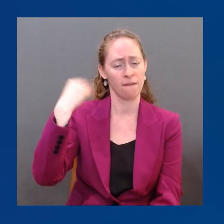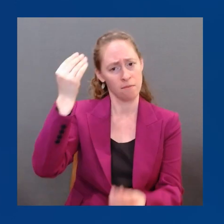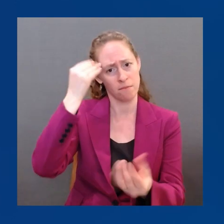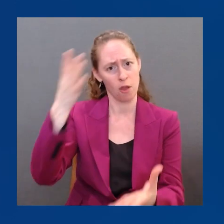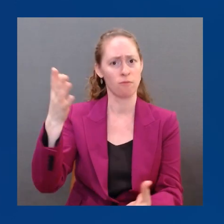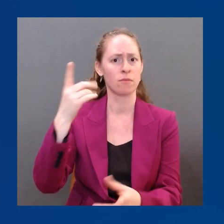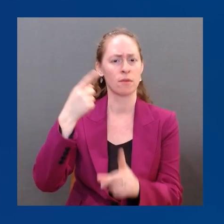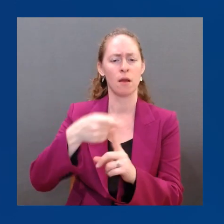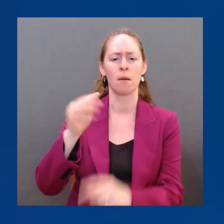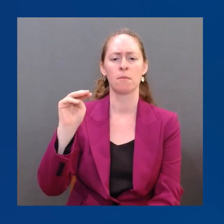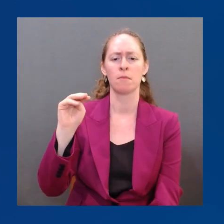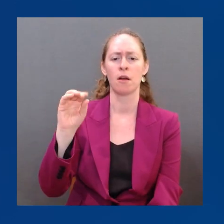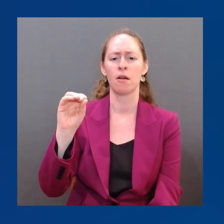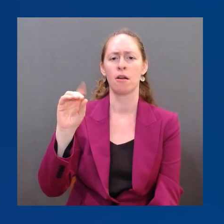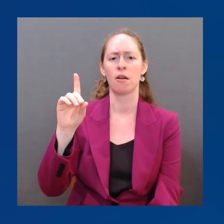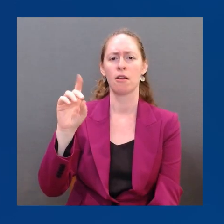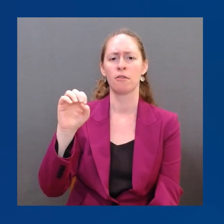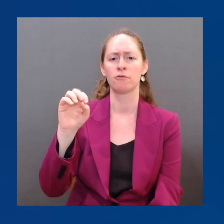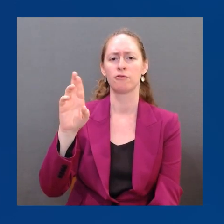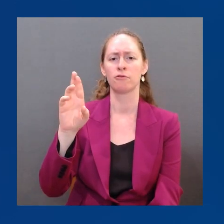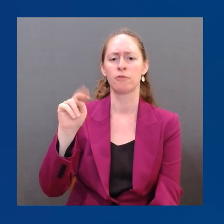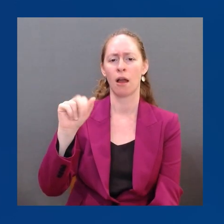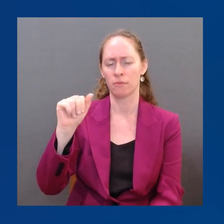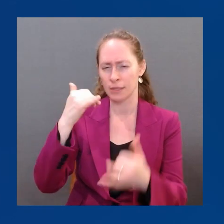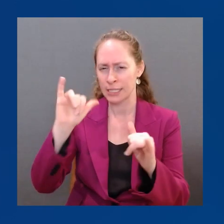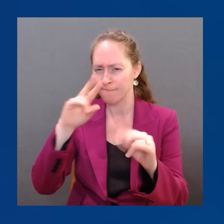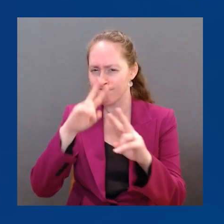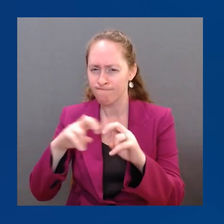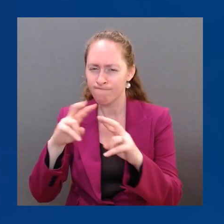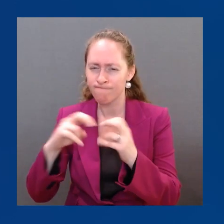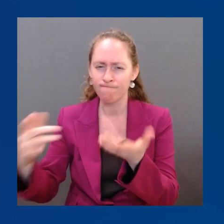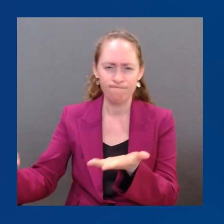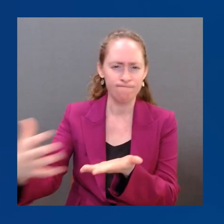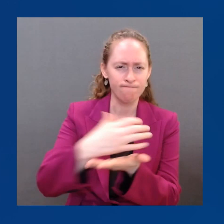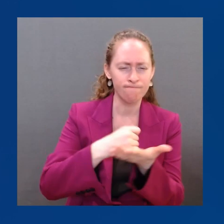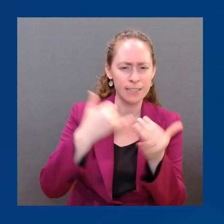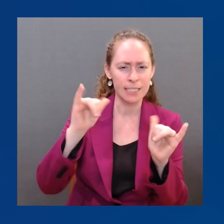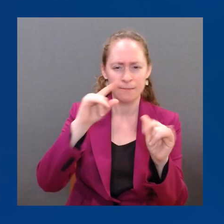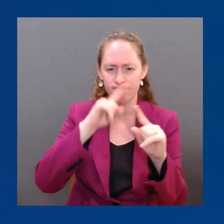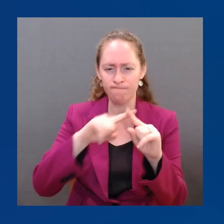And so that continues. And I have -- you know, we've been in -- we've been hearing from our colleagues at FDA